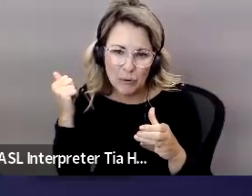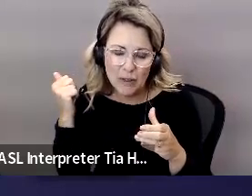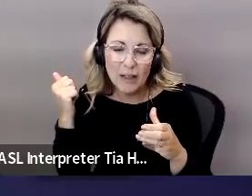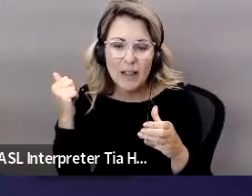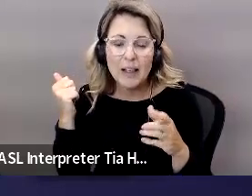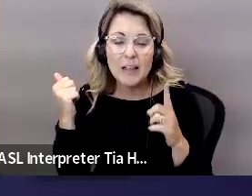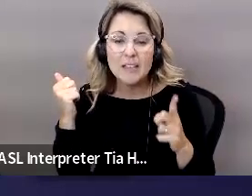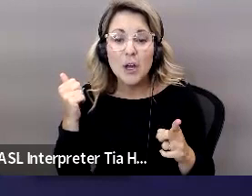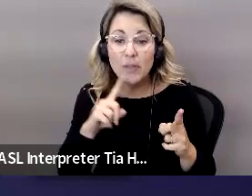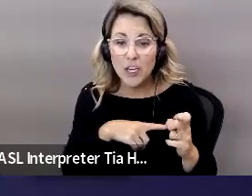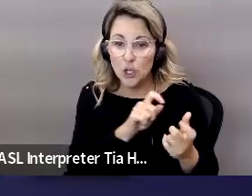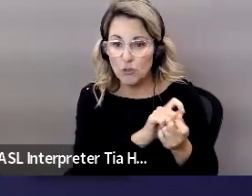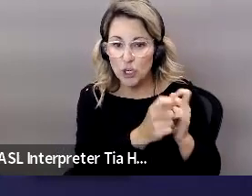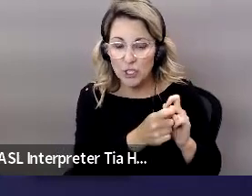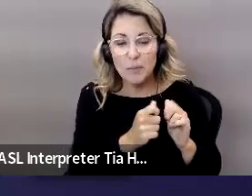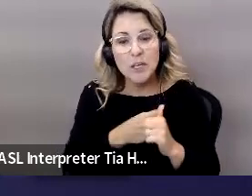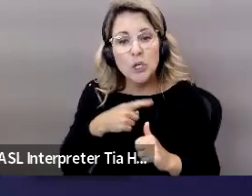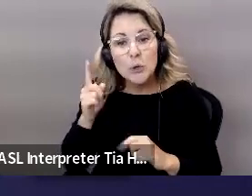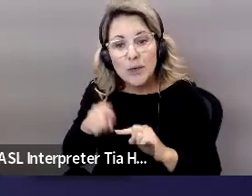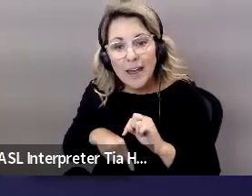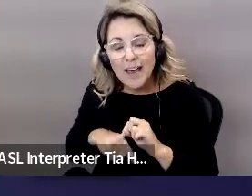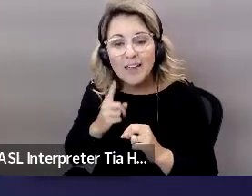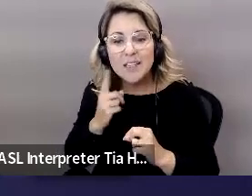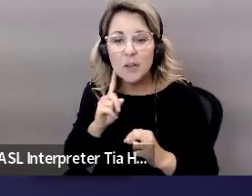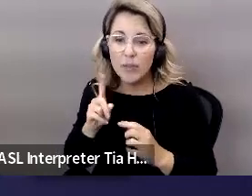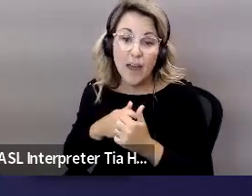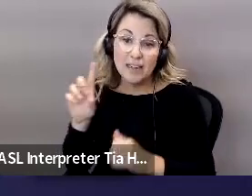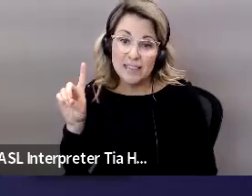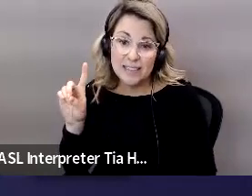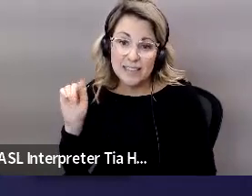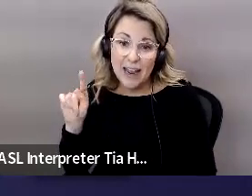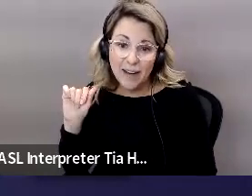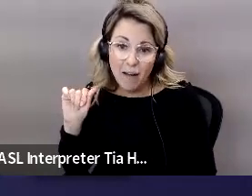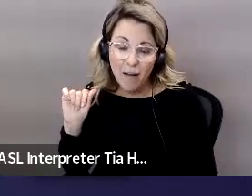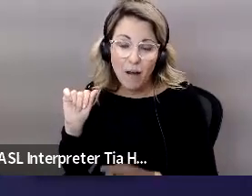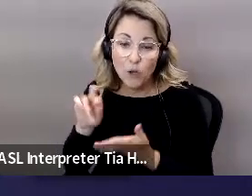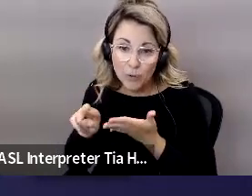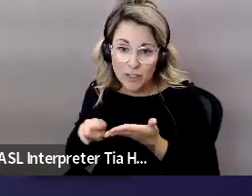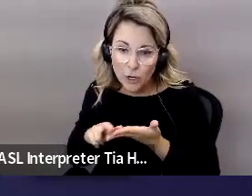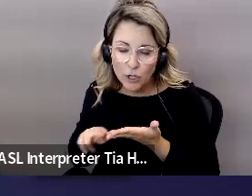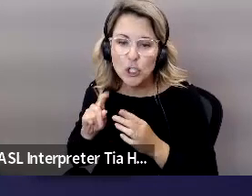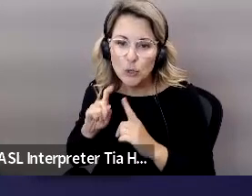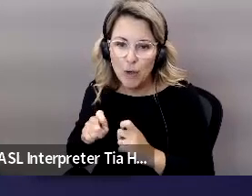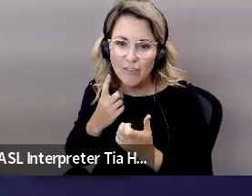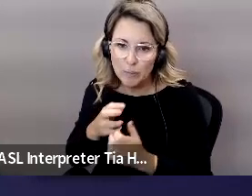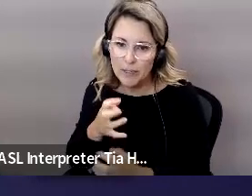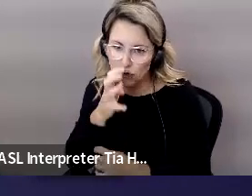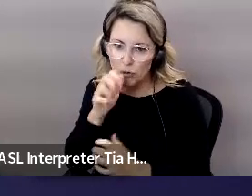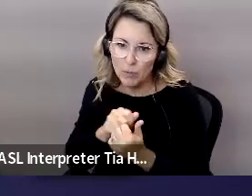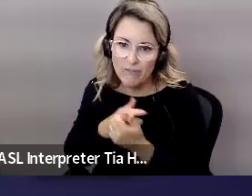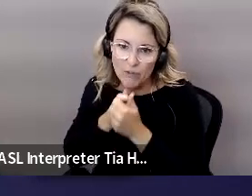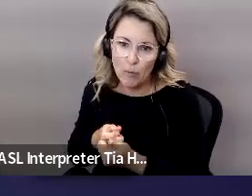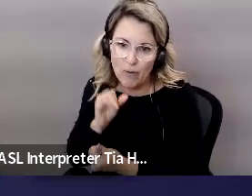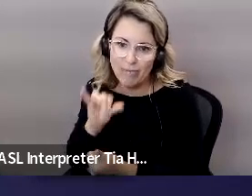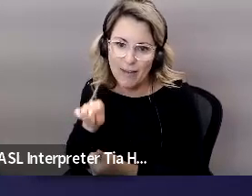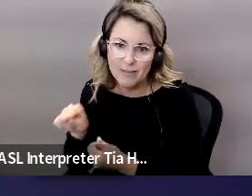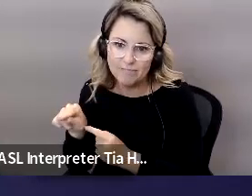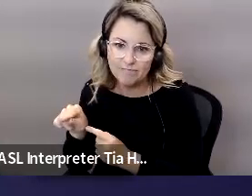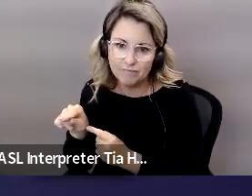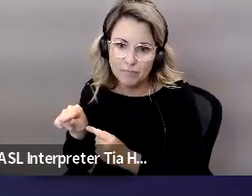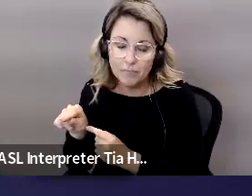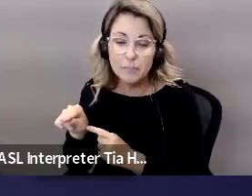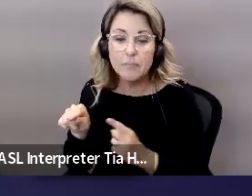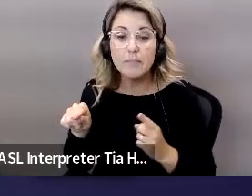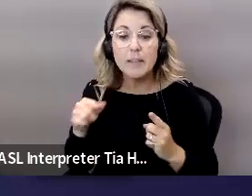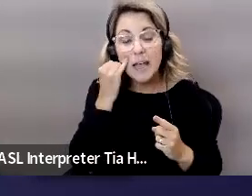of what the data are. And if the announcement says it's based on the need for, let's say,